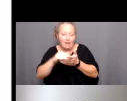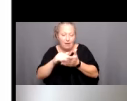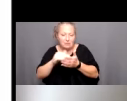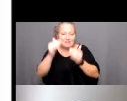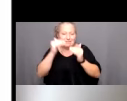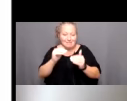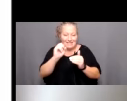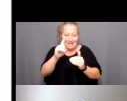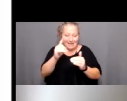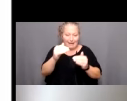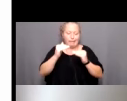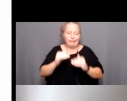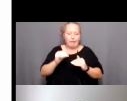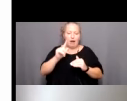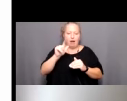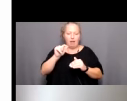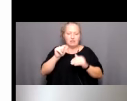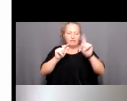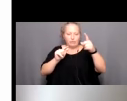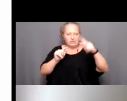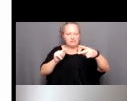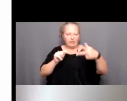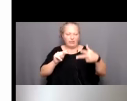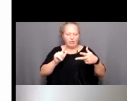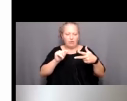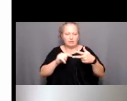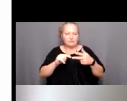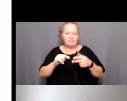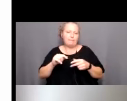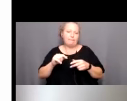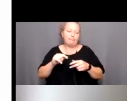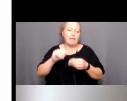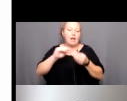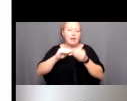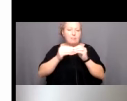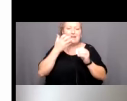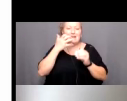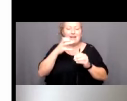Next slide here we show rates of heat illness by industrial sector.